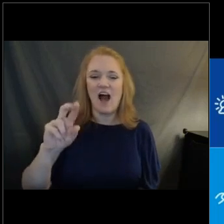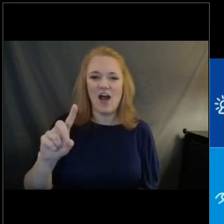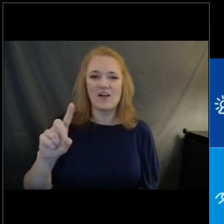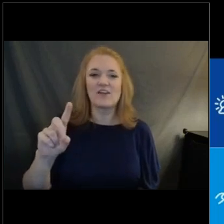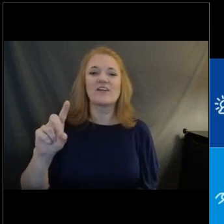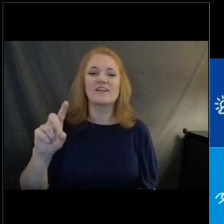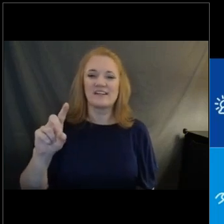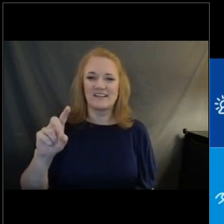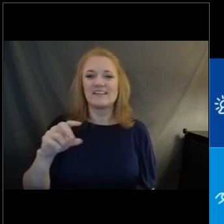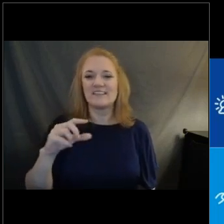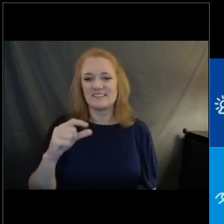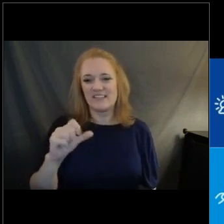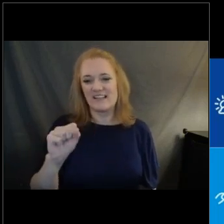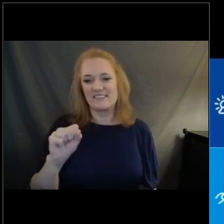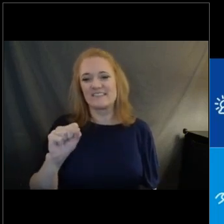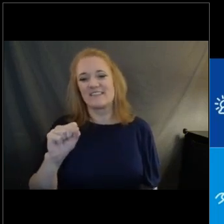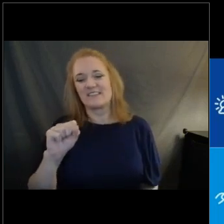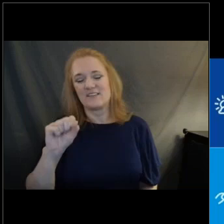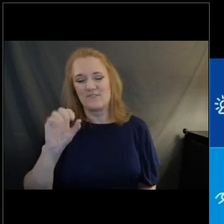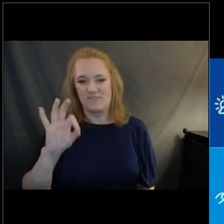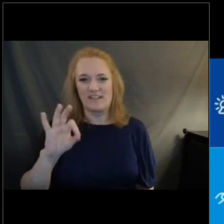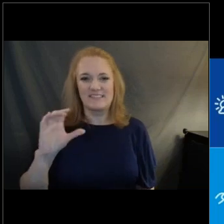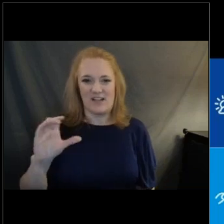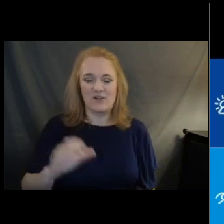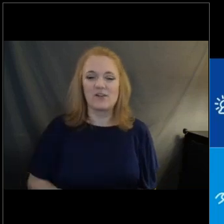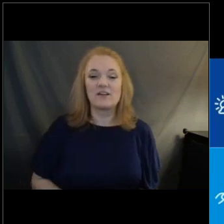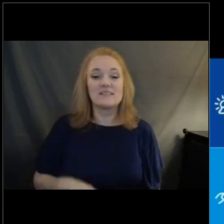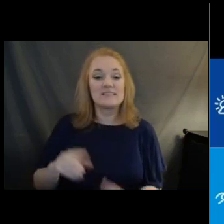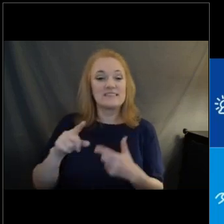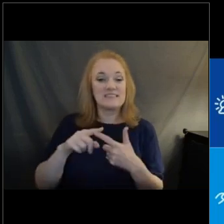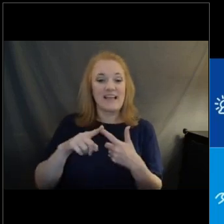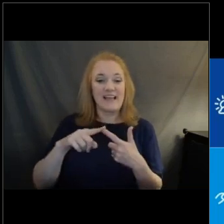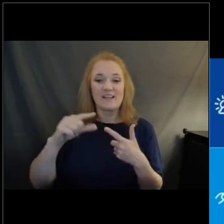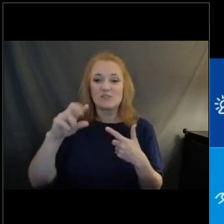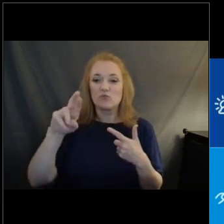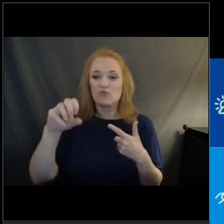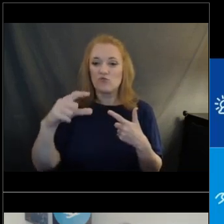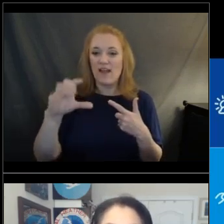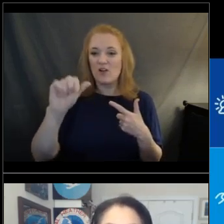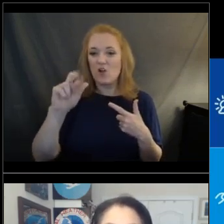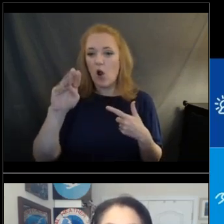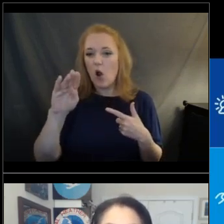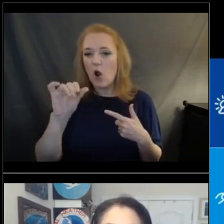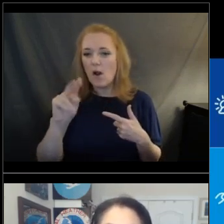Our second speaker is Greg Carbin. He is the Chief of Forecast Operations at the Weather